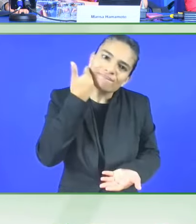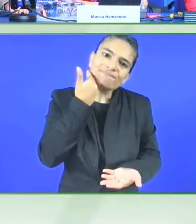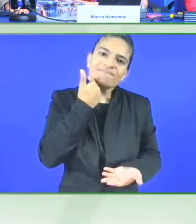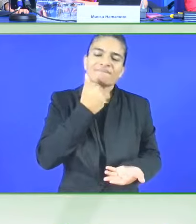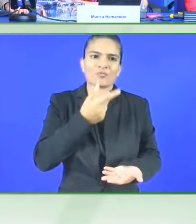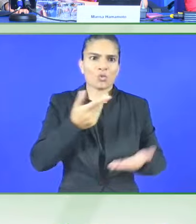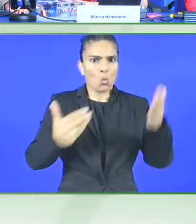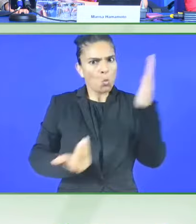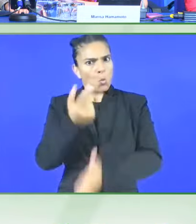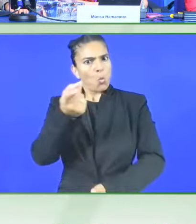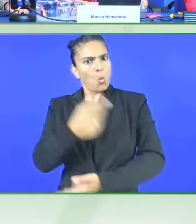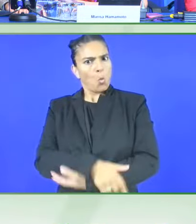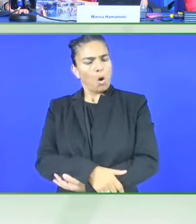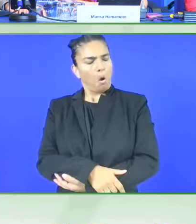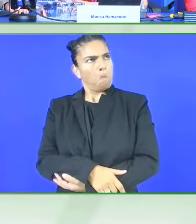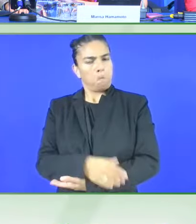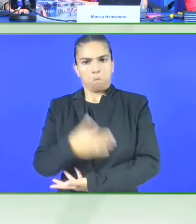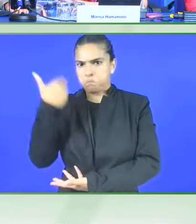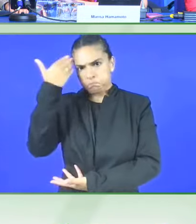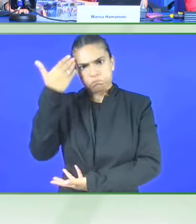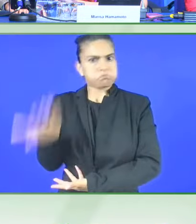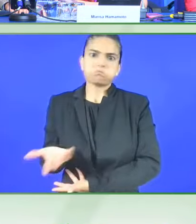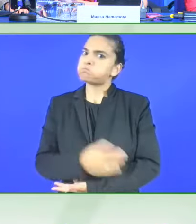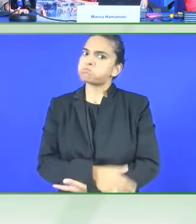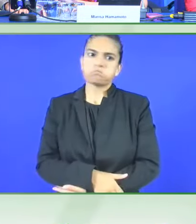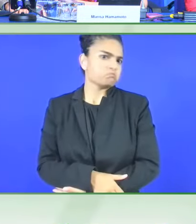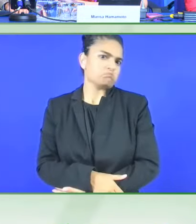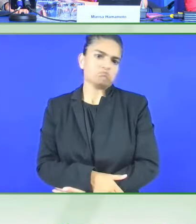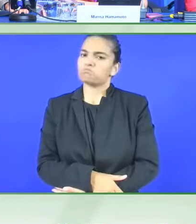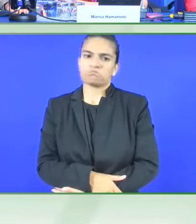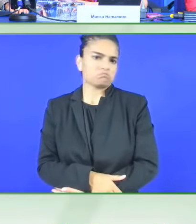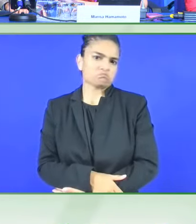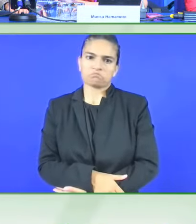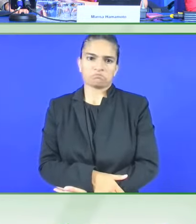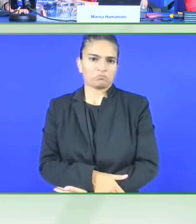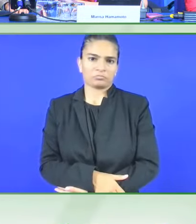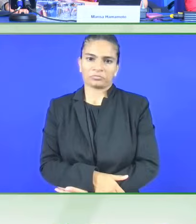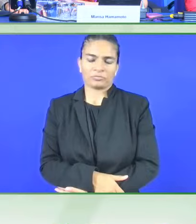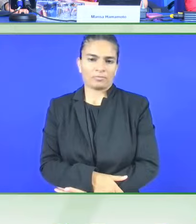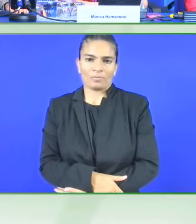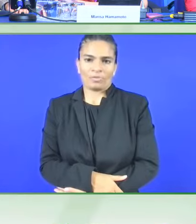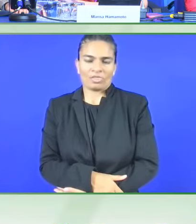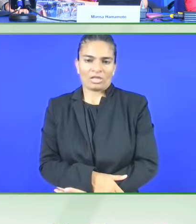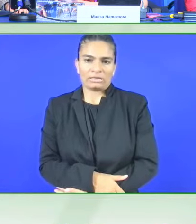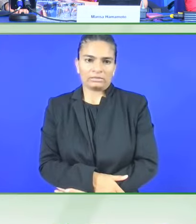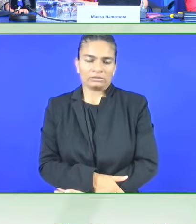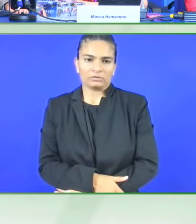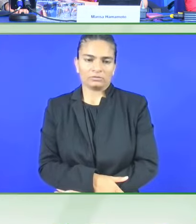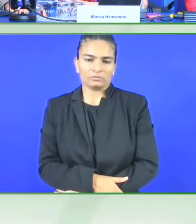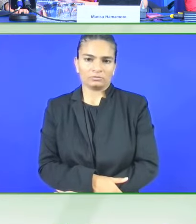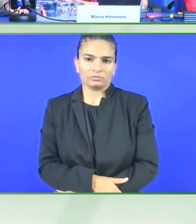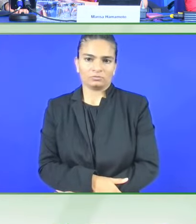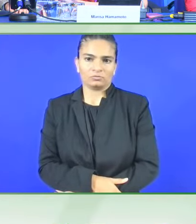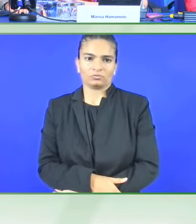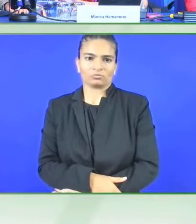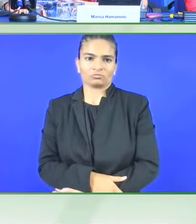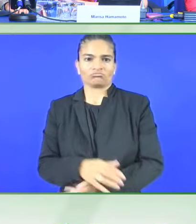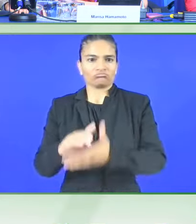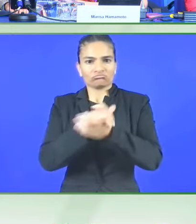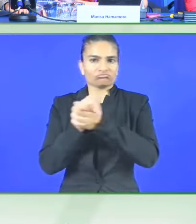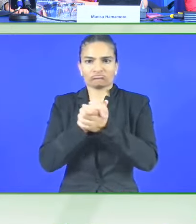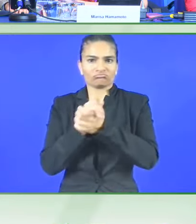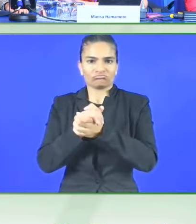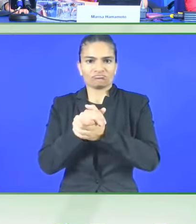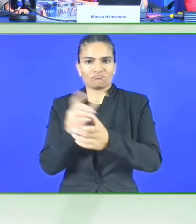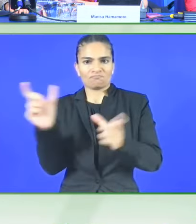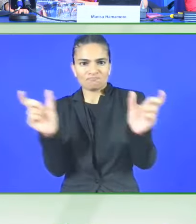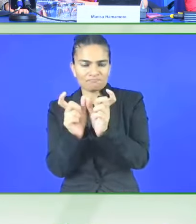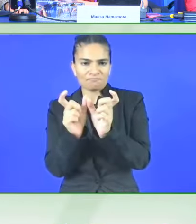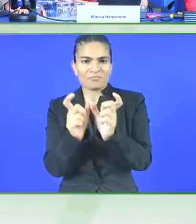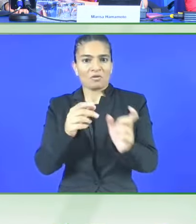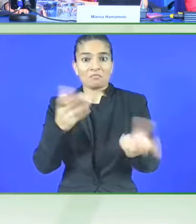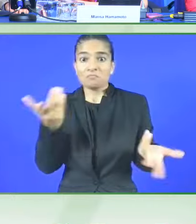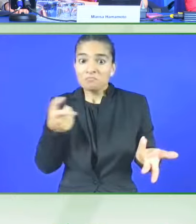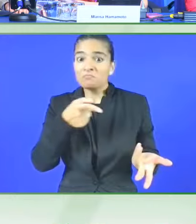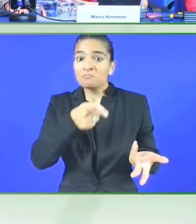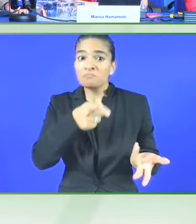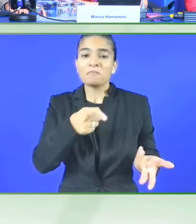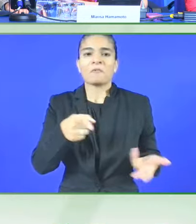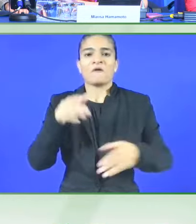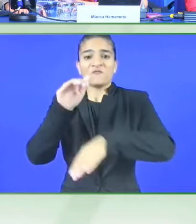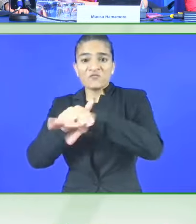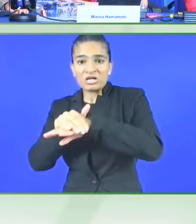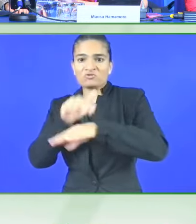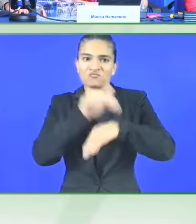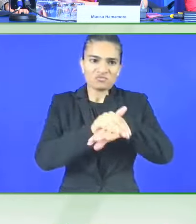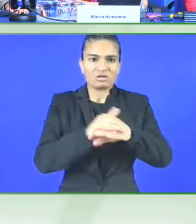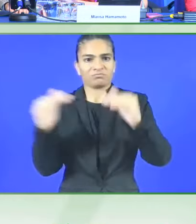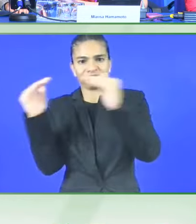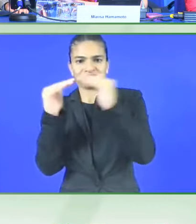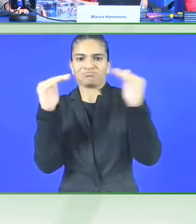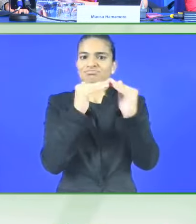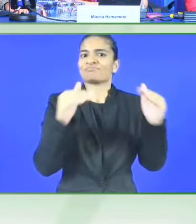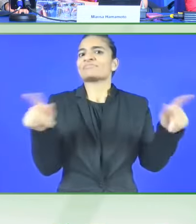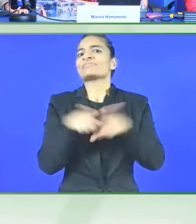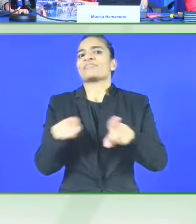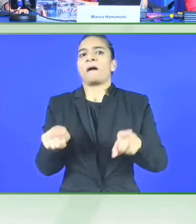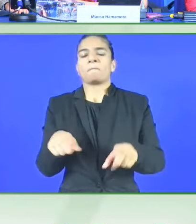A standing woman flips over the shoulders of a man in a wheelchair.